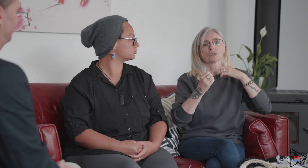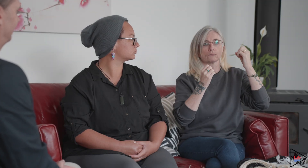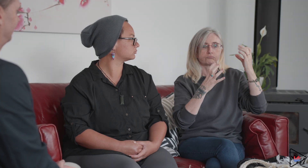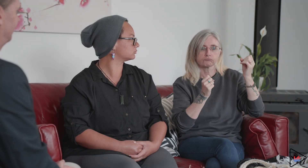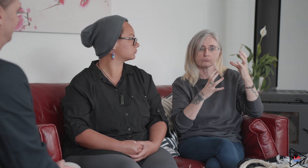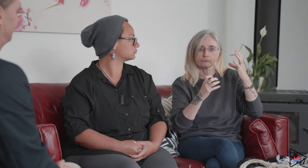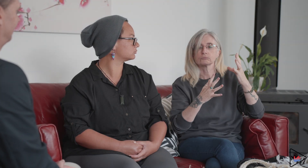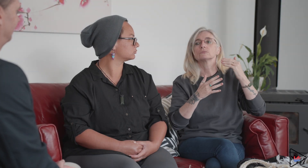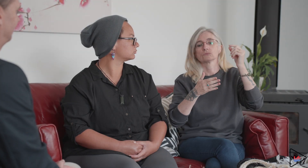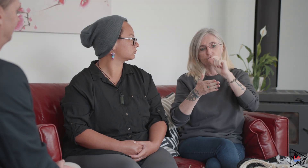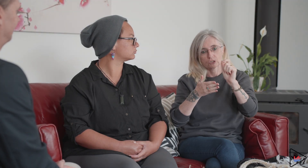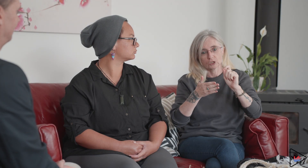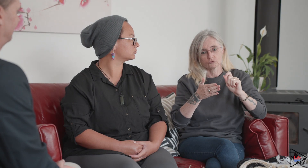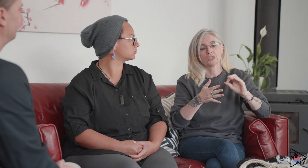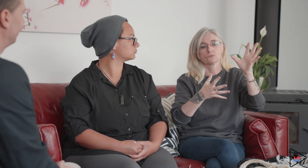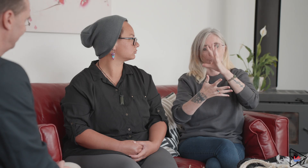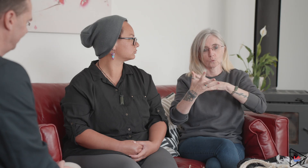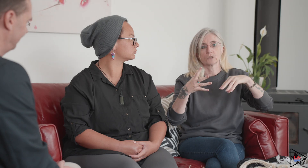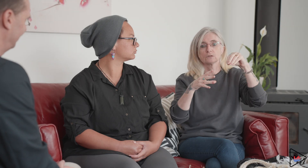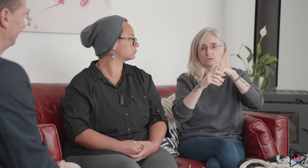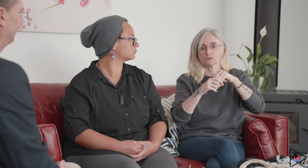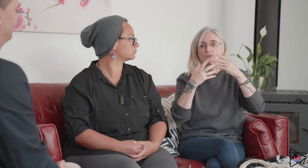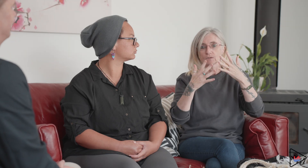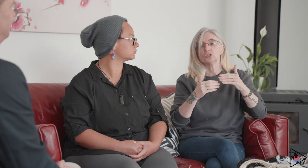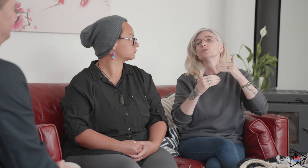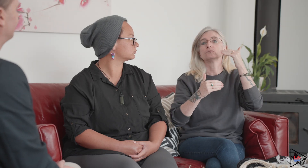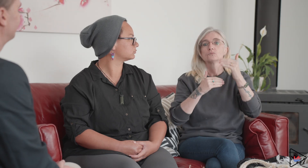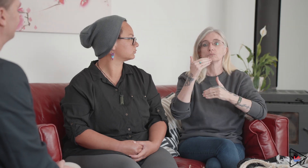New Zealand Sign Language, and the interpreter would then translate that into English for our